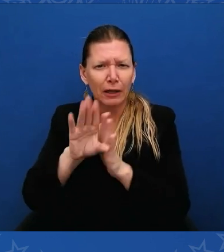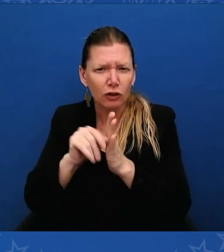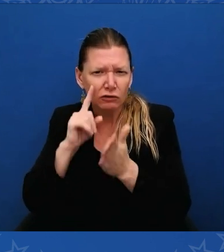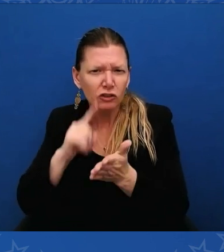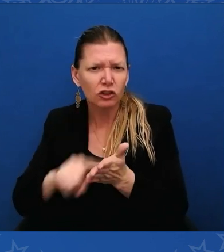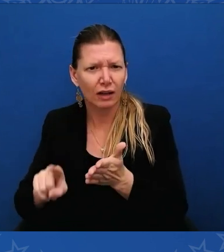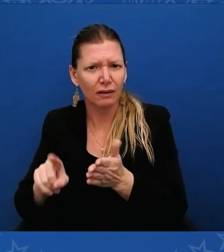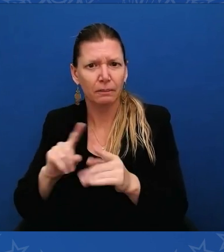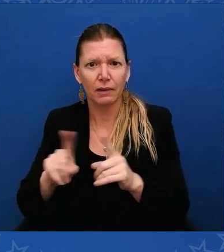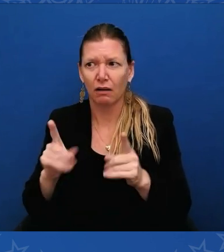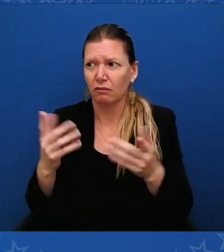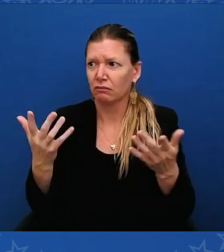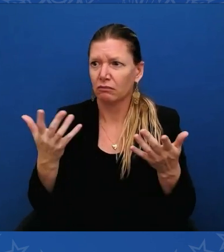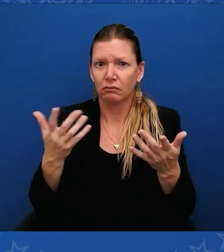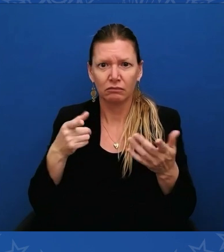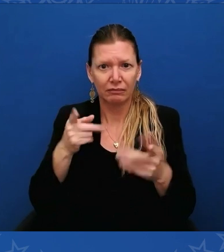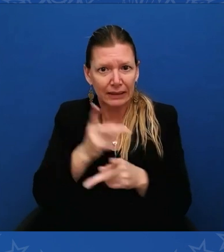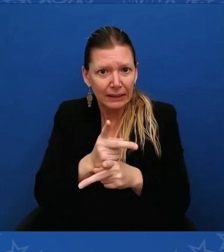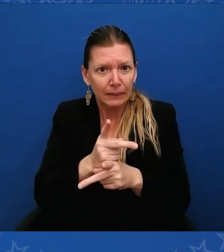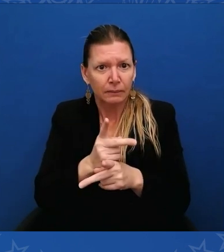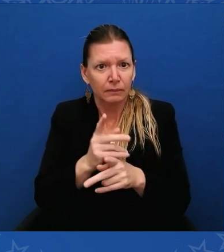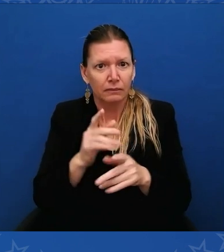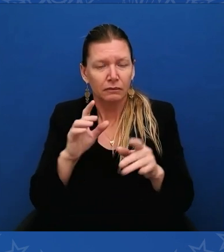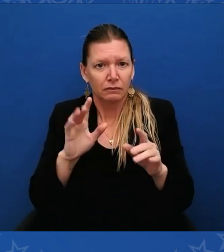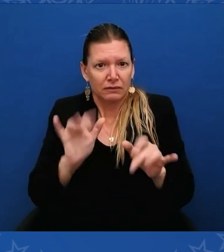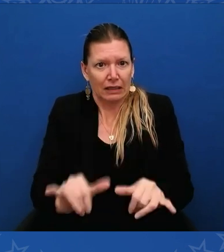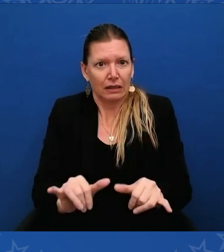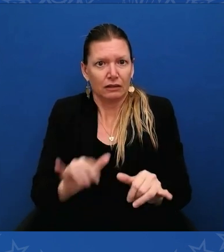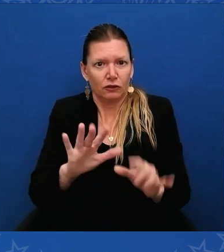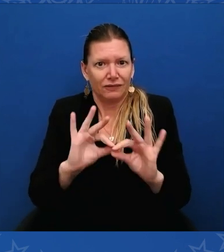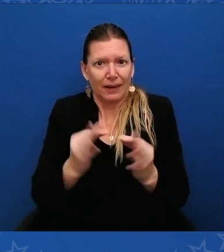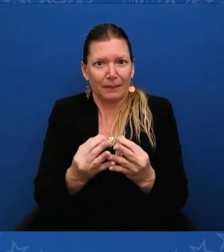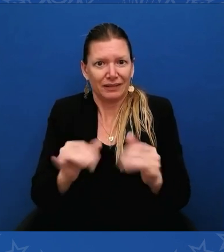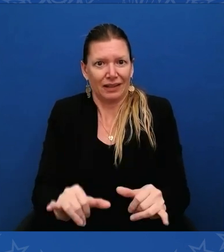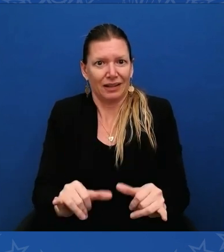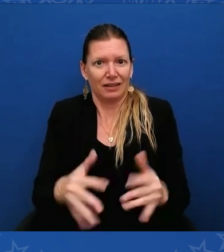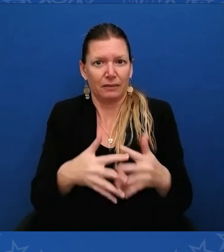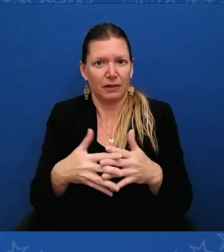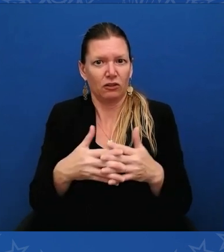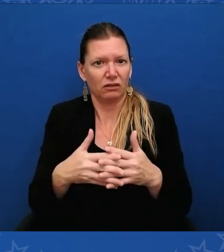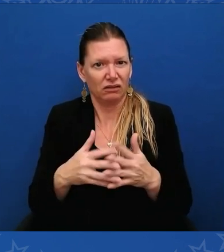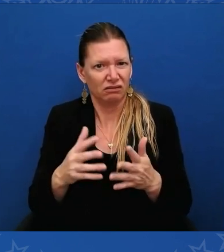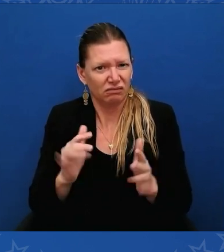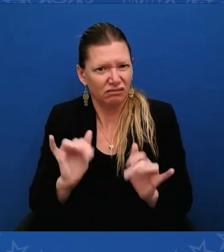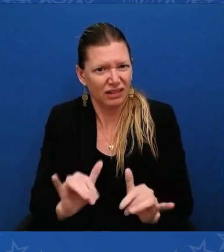The average person who would benefit from our action has been living in the United States for 20 years.